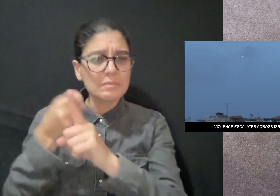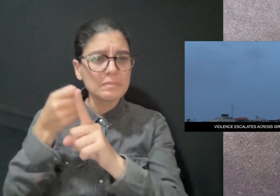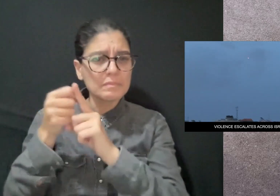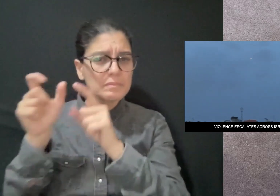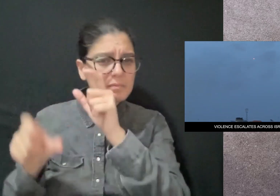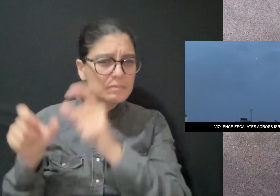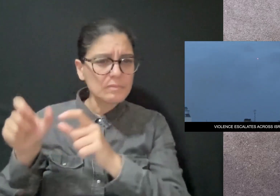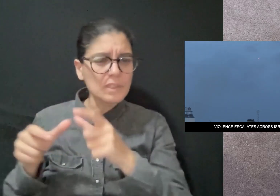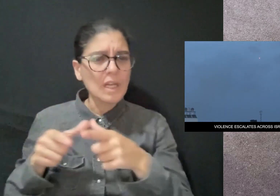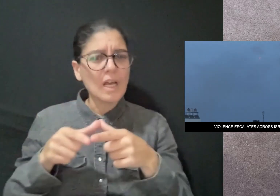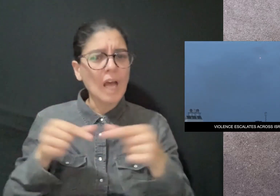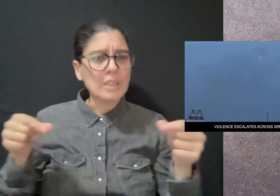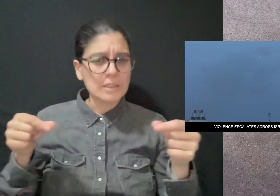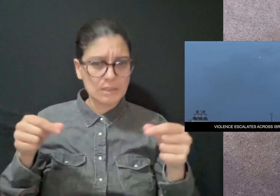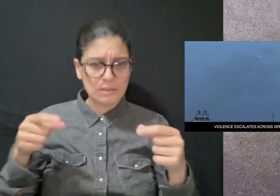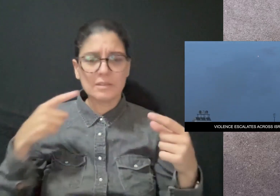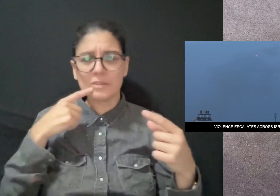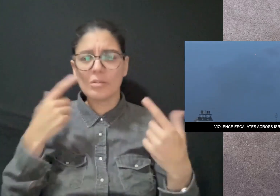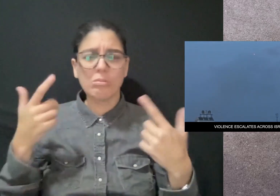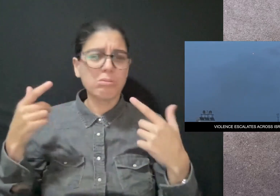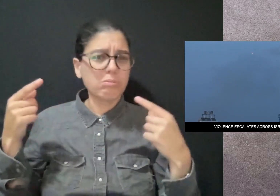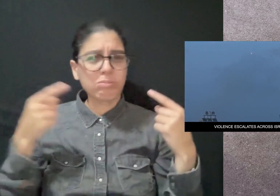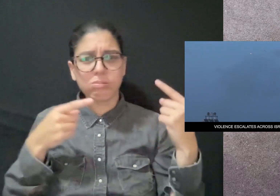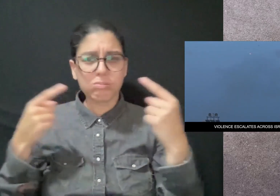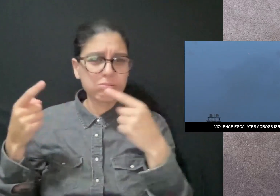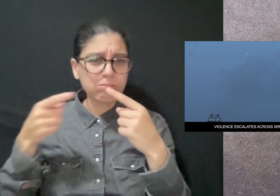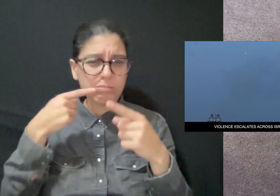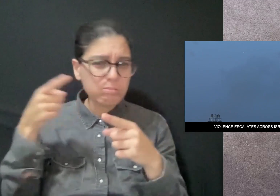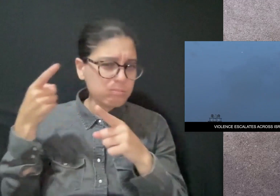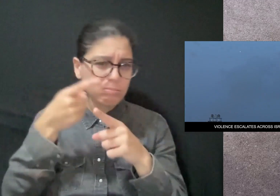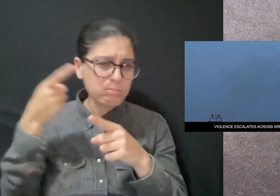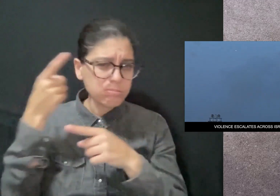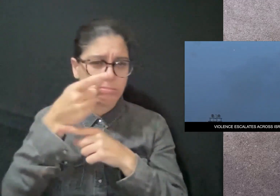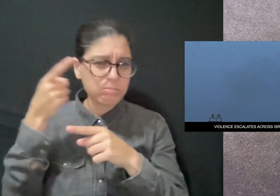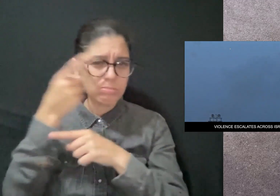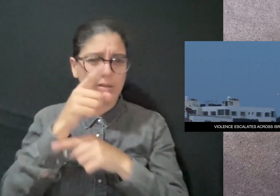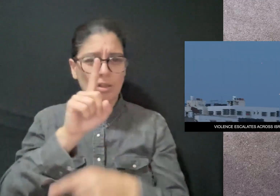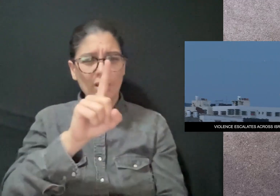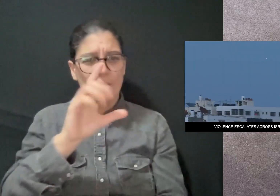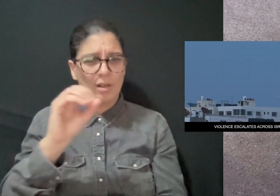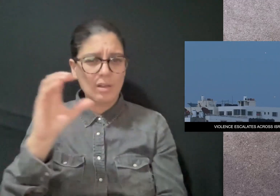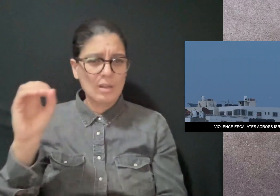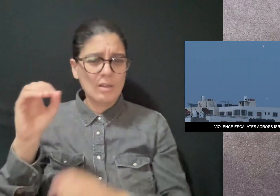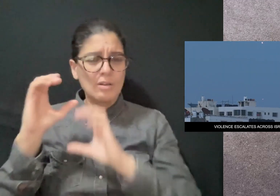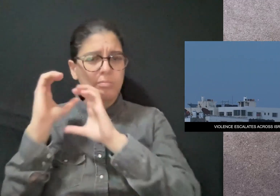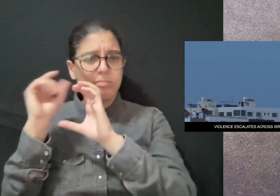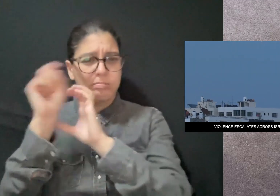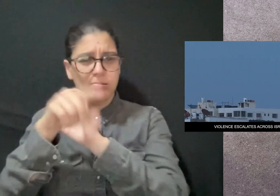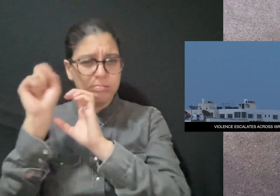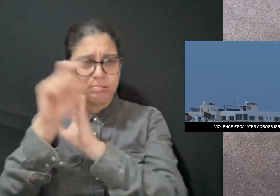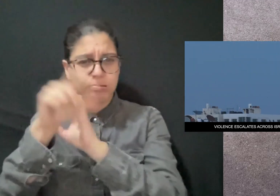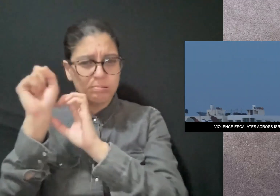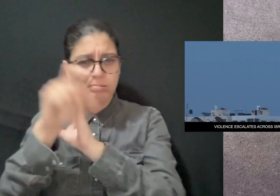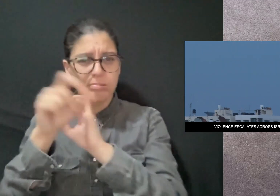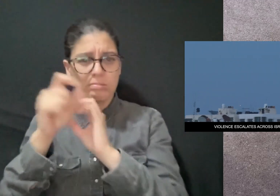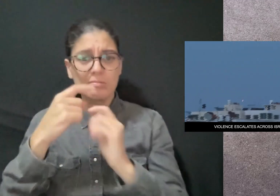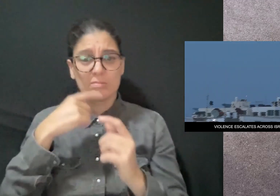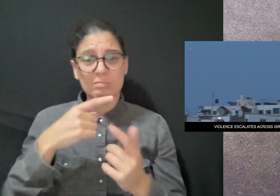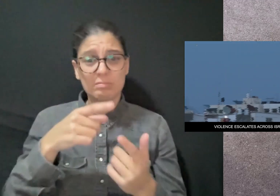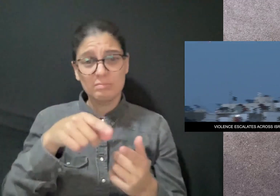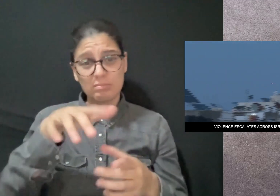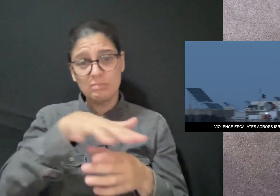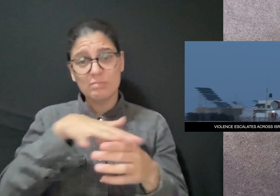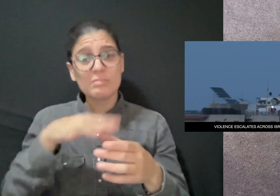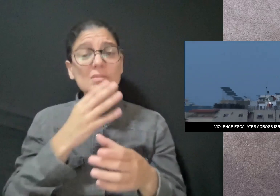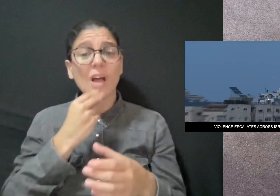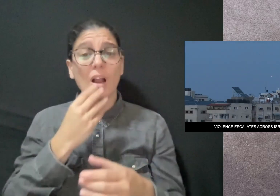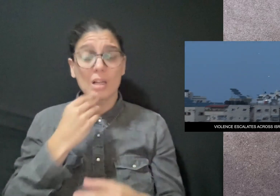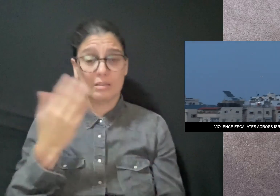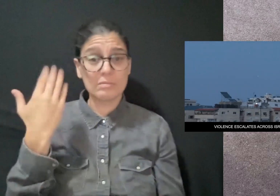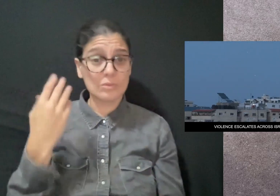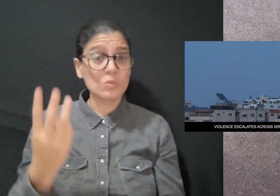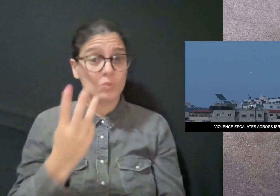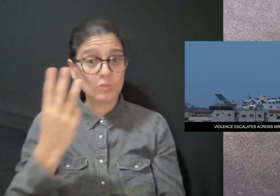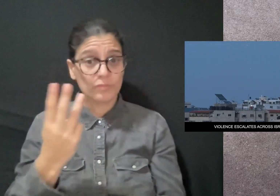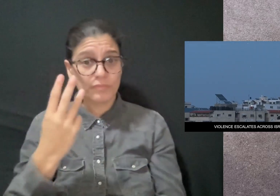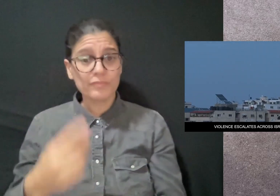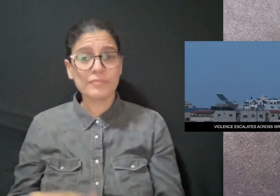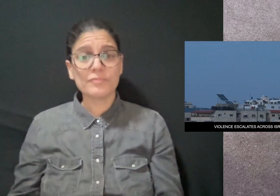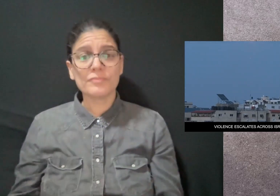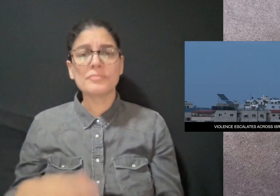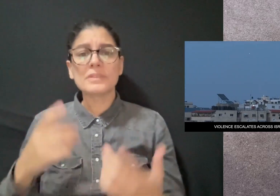Israel says Gaza militants fired hundreds of rockets at Israel